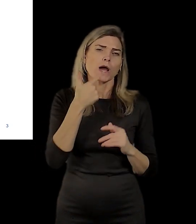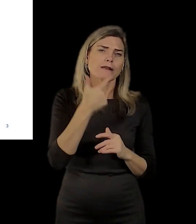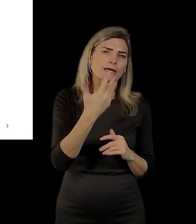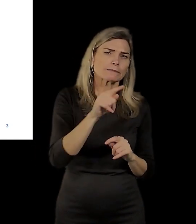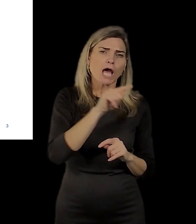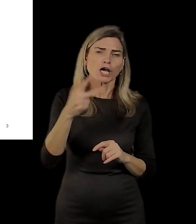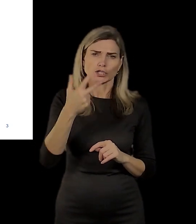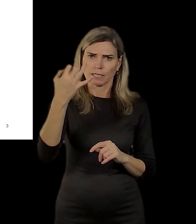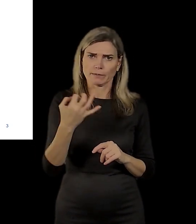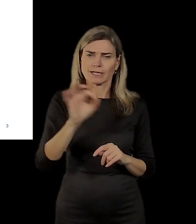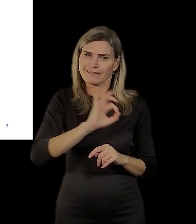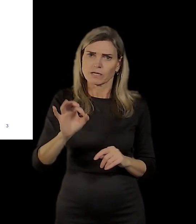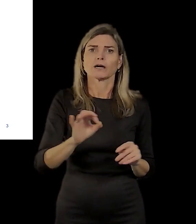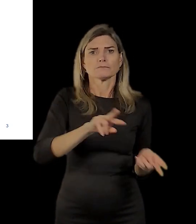for example, smaller bathtubs, because less water can fit in them.